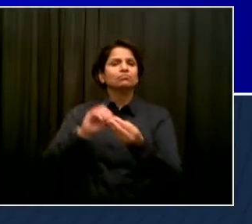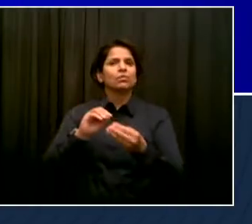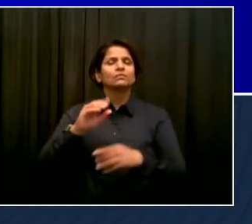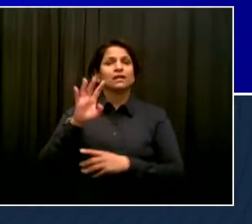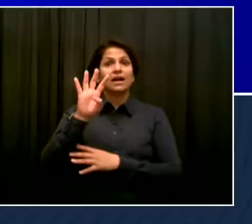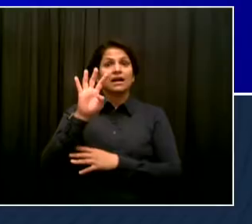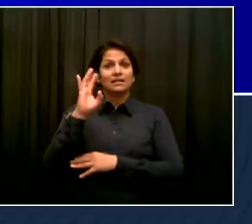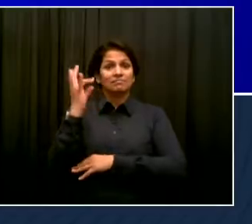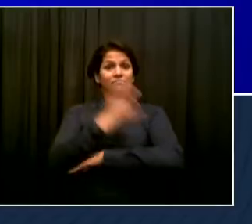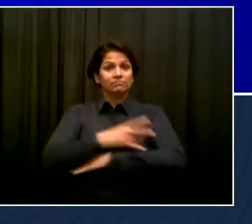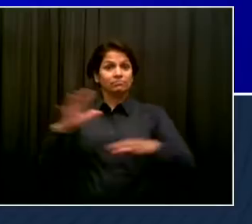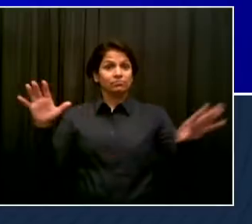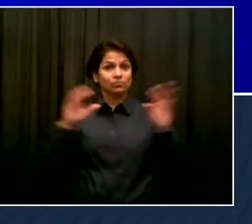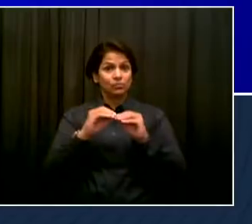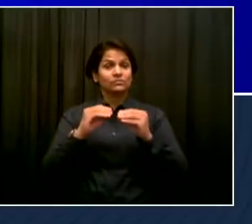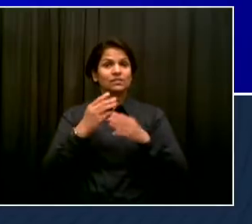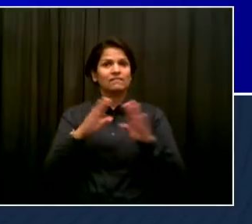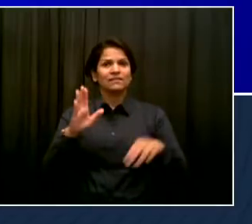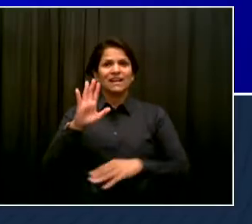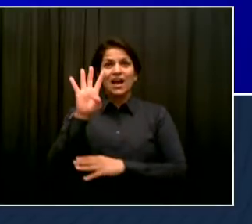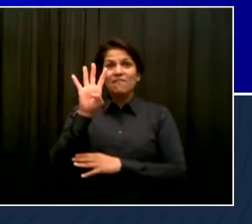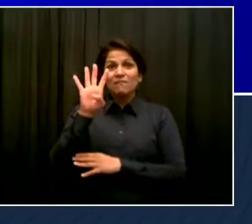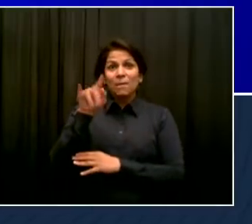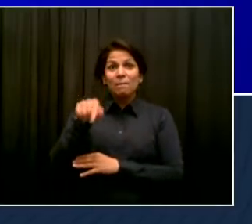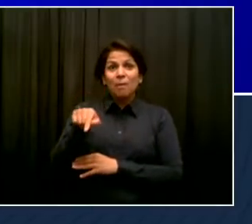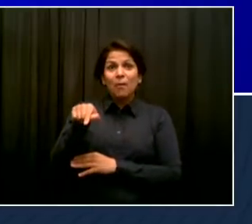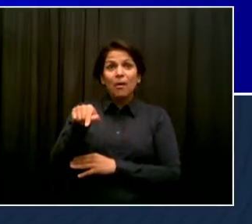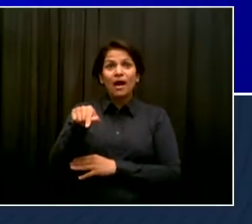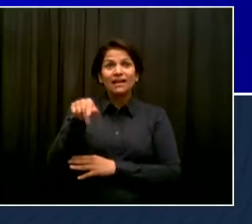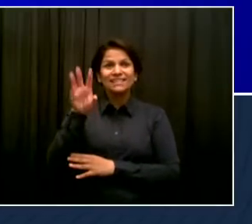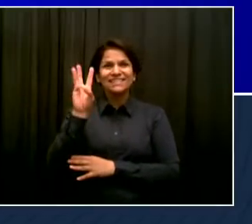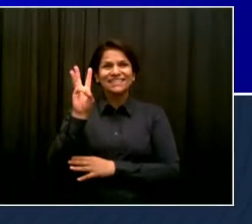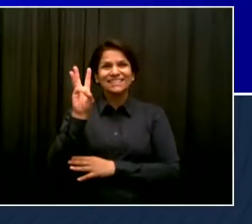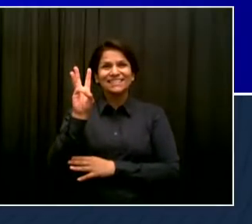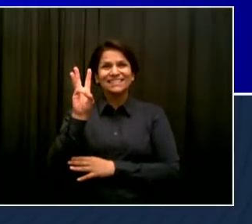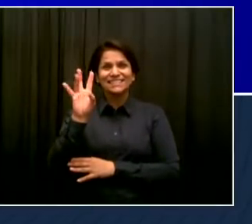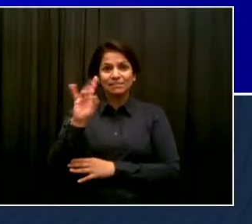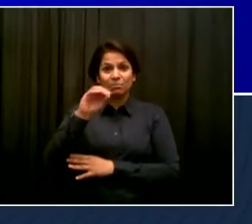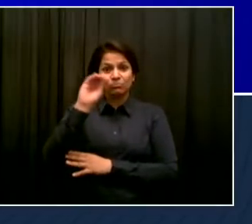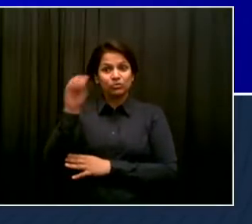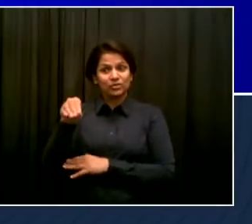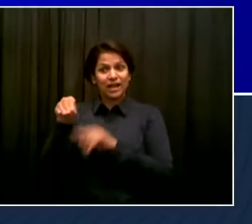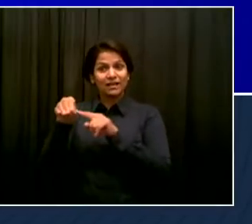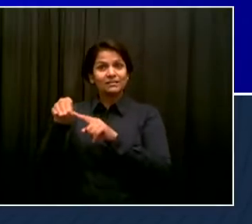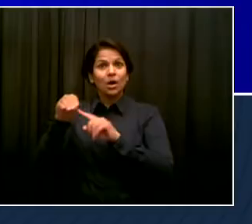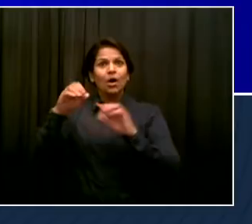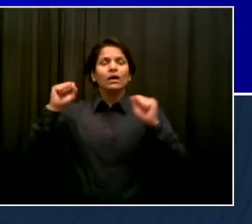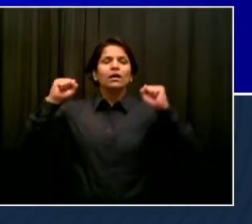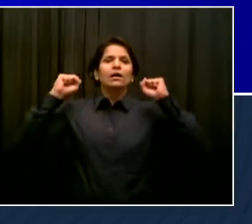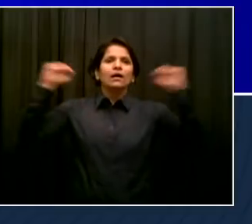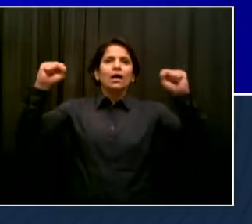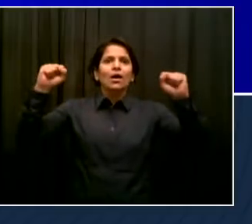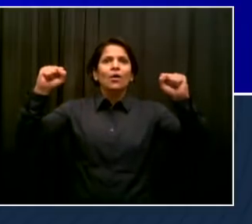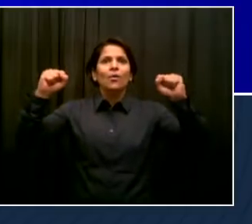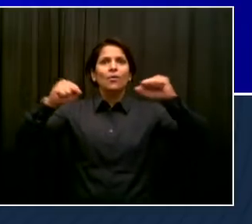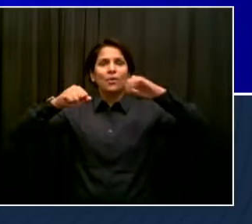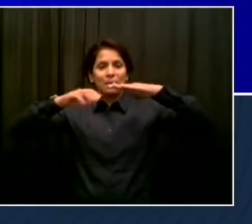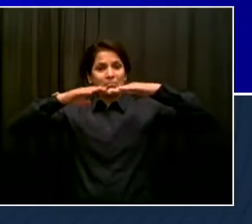NUMB